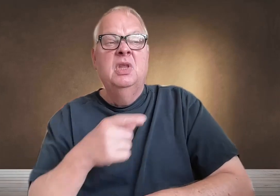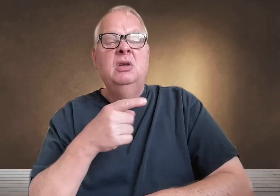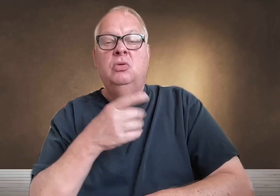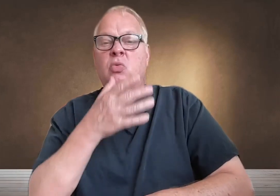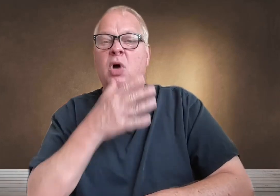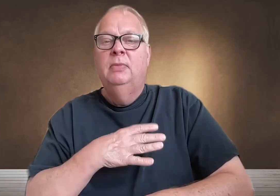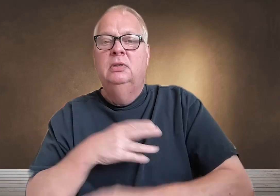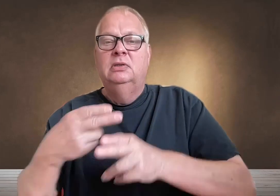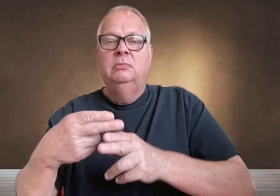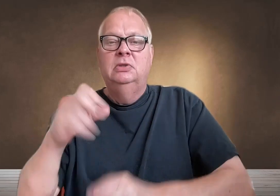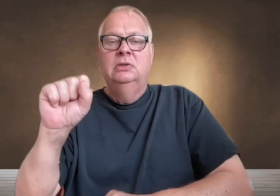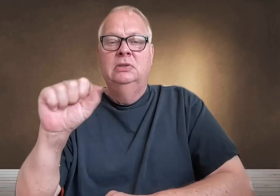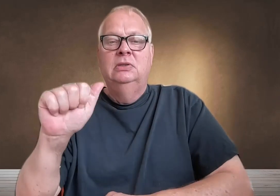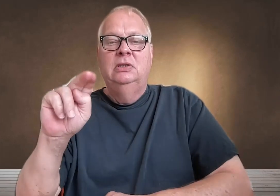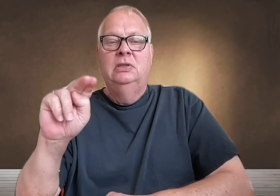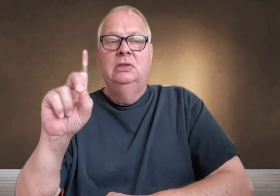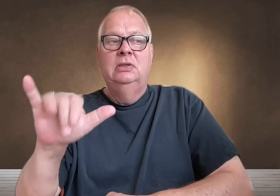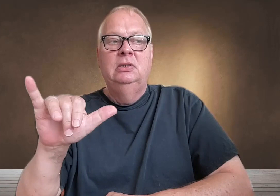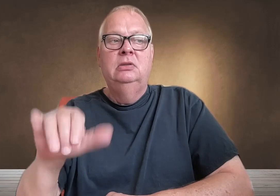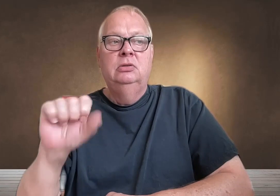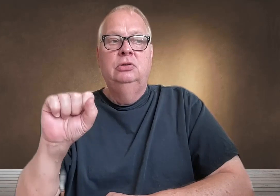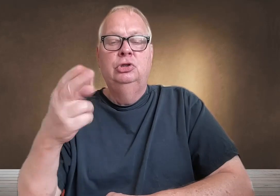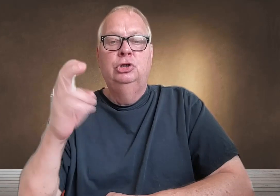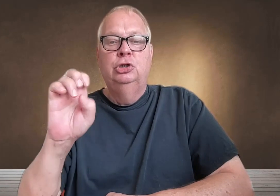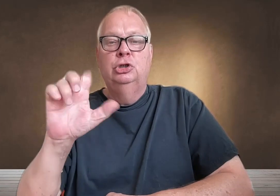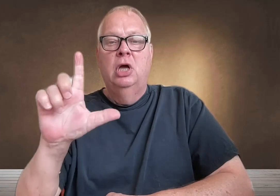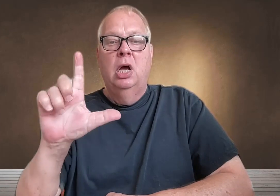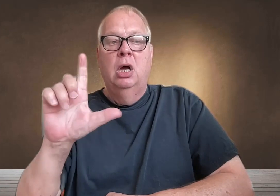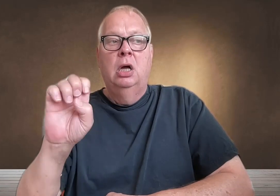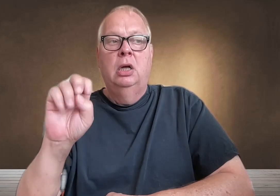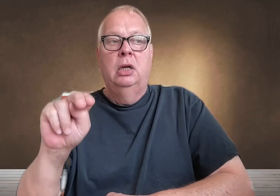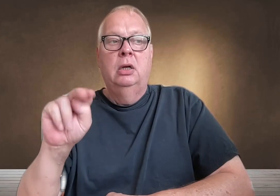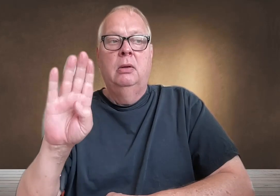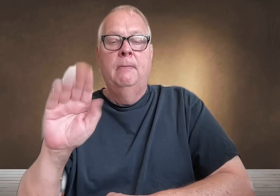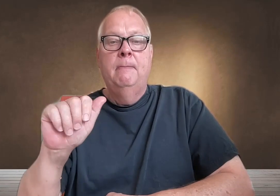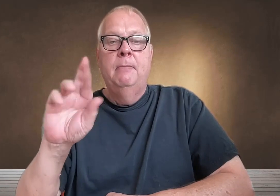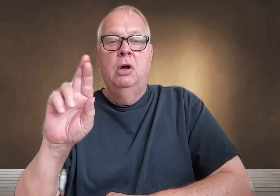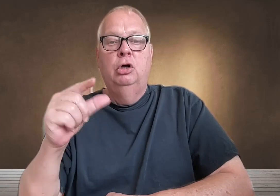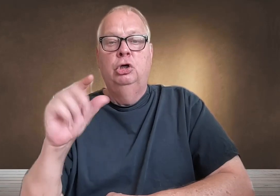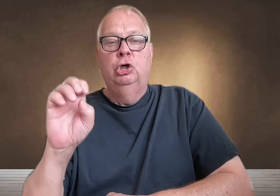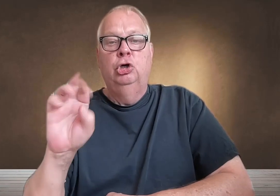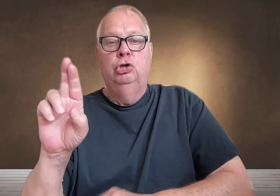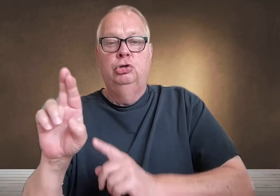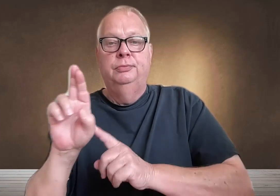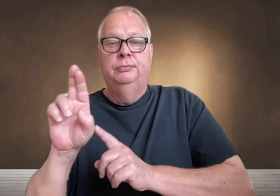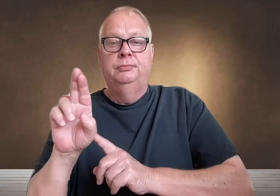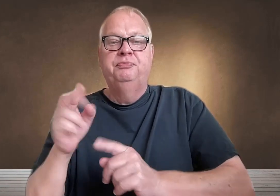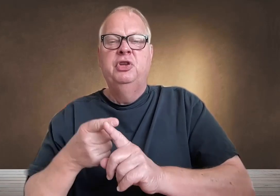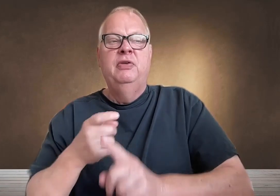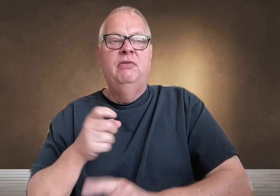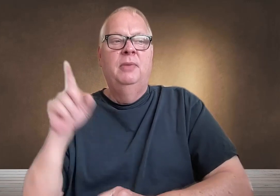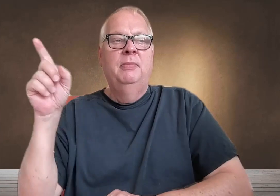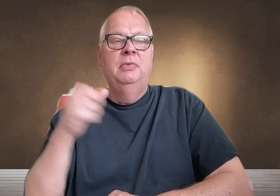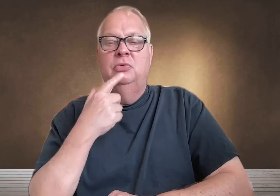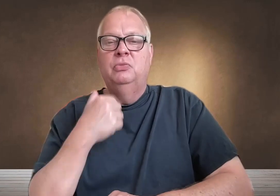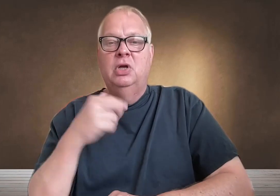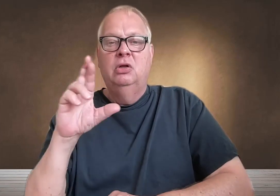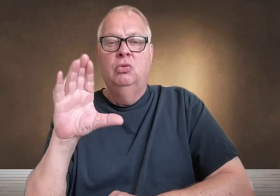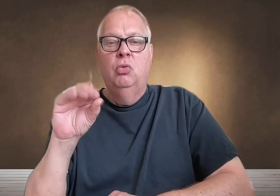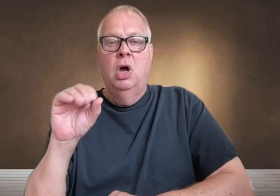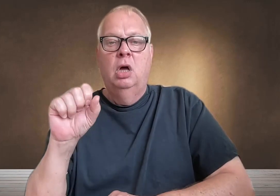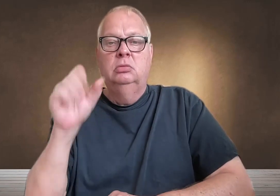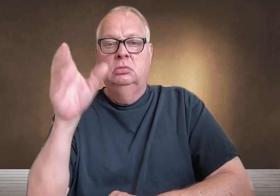A woman named Sandy Shellenberger from the Red Cross,